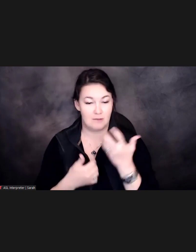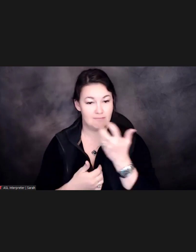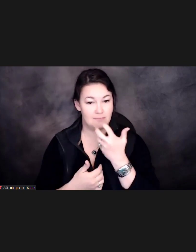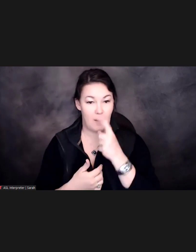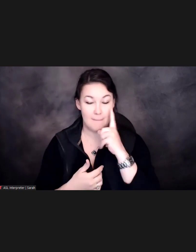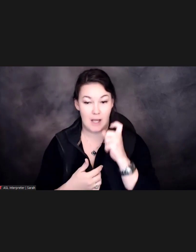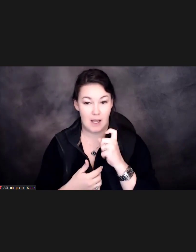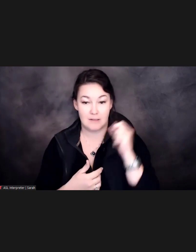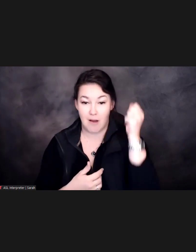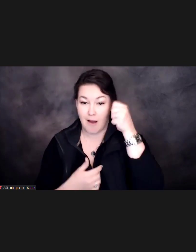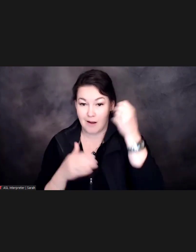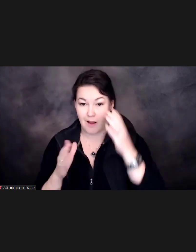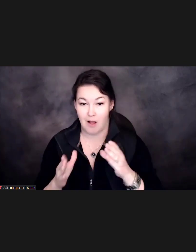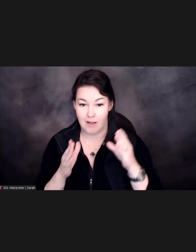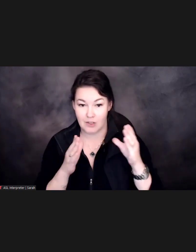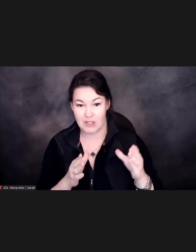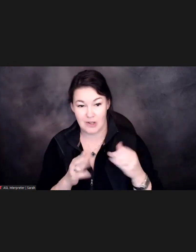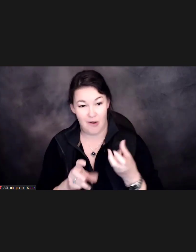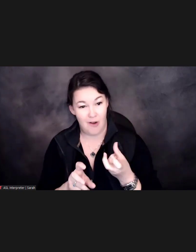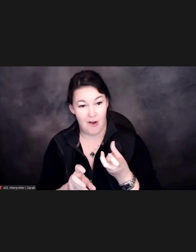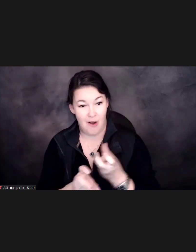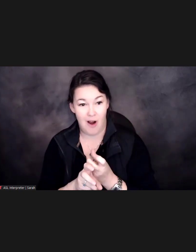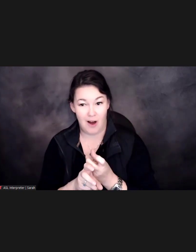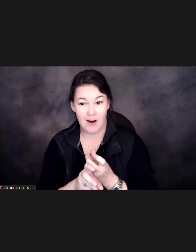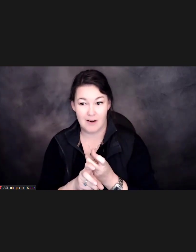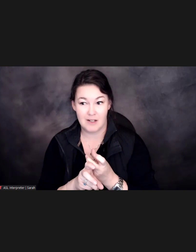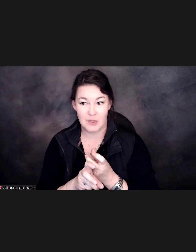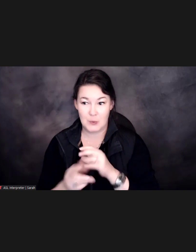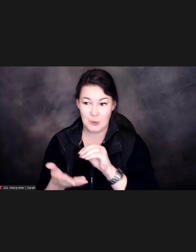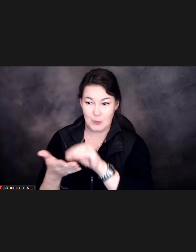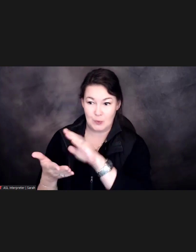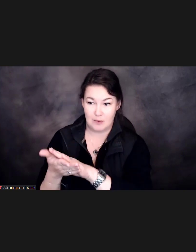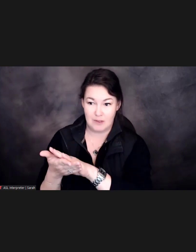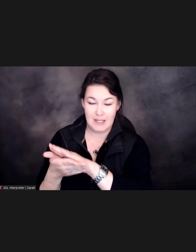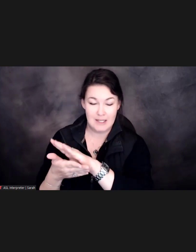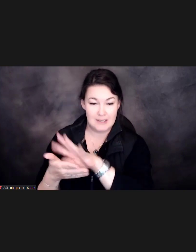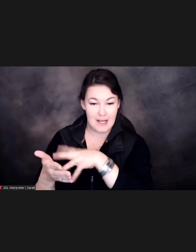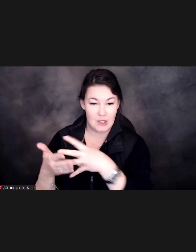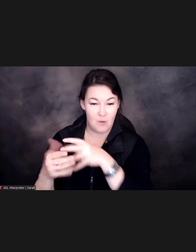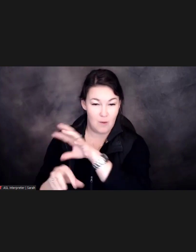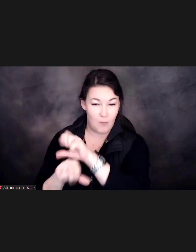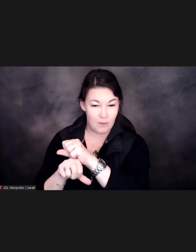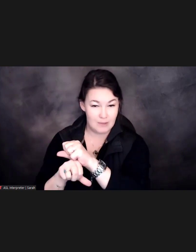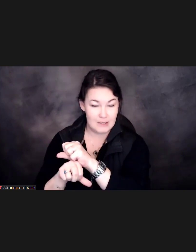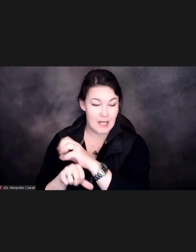because audiologists are hard to get into, and screening is not, um,